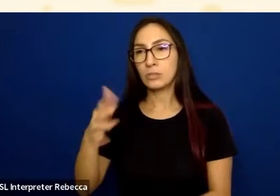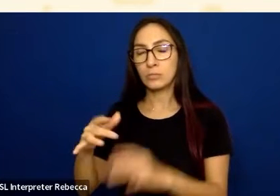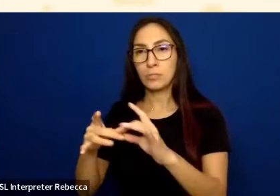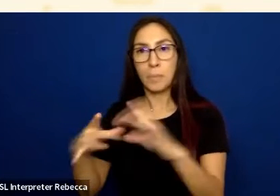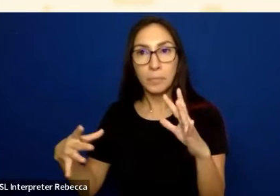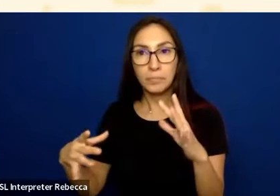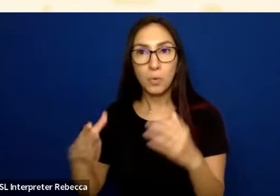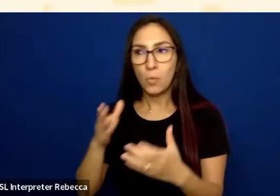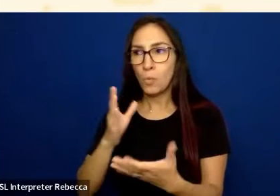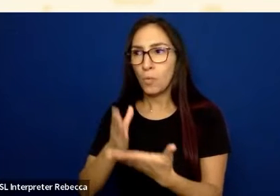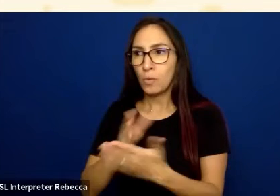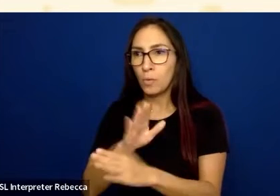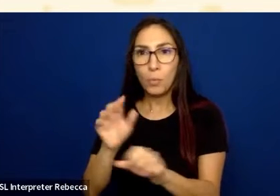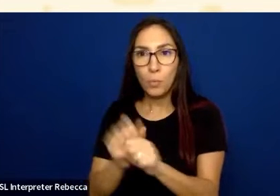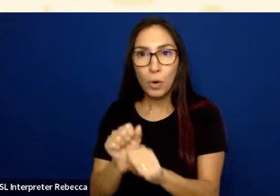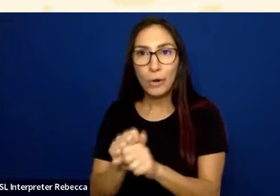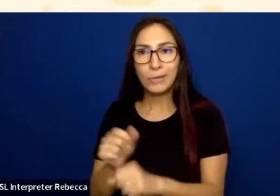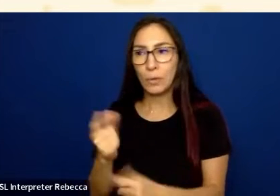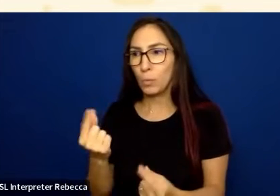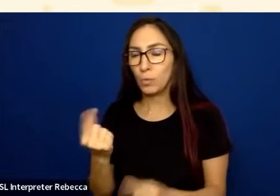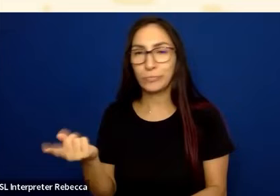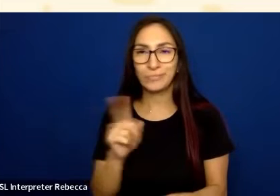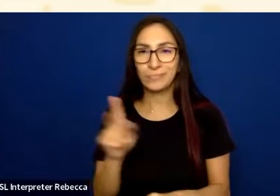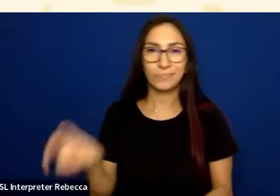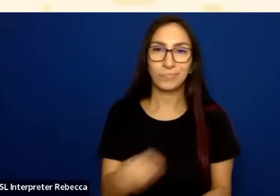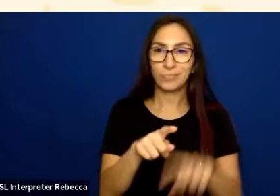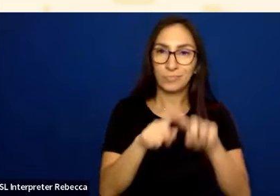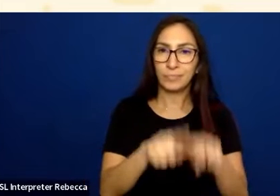This would all be possible if our solutions are made,